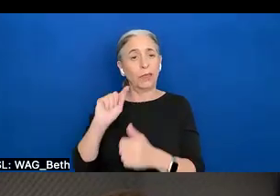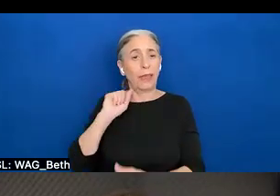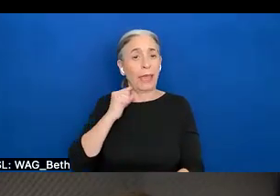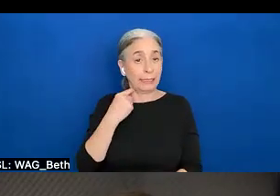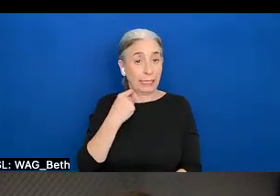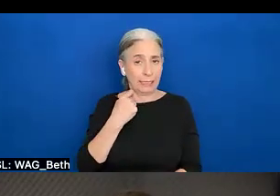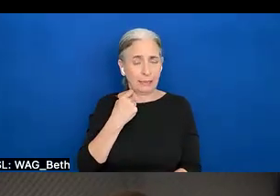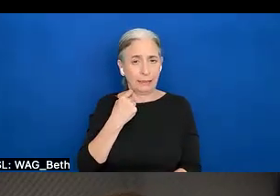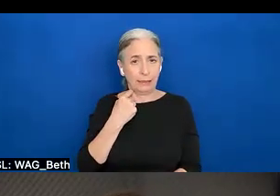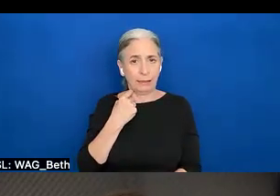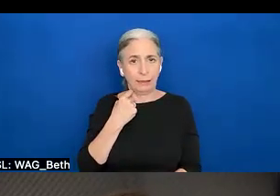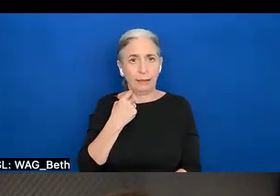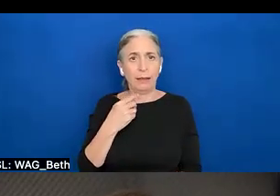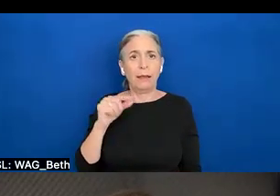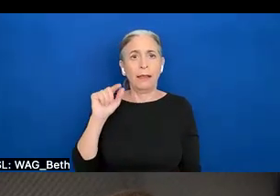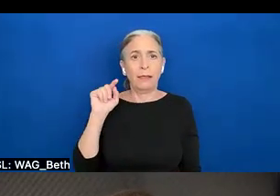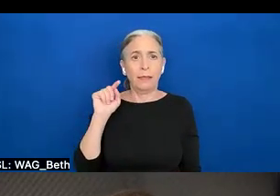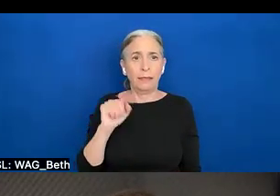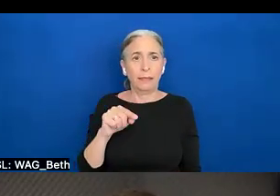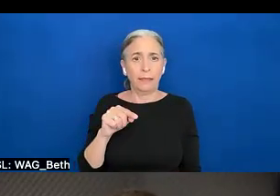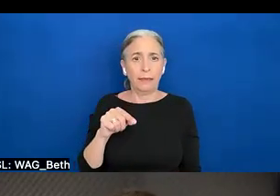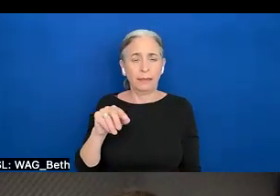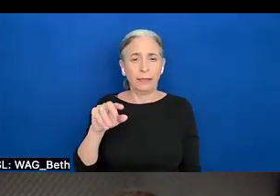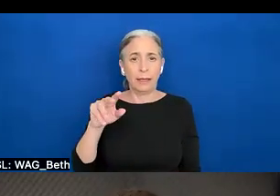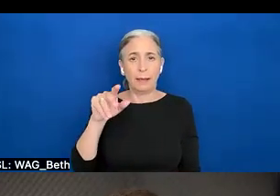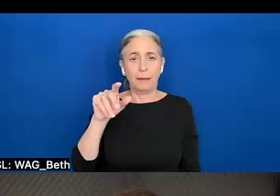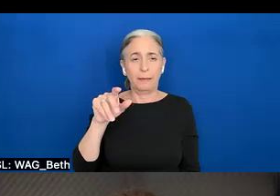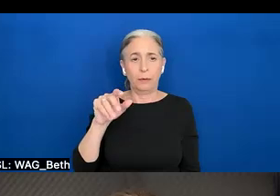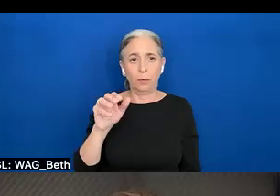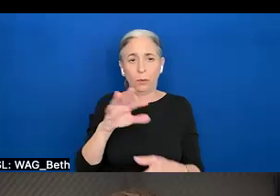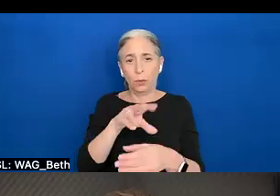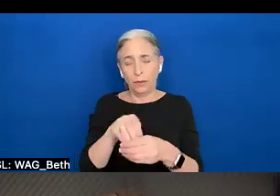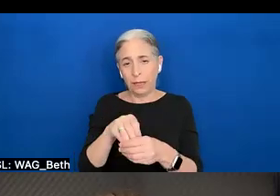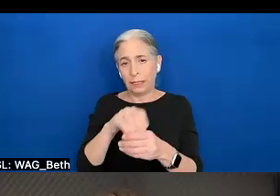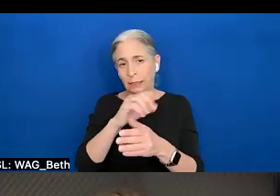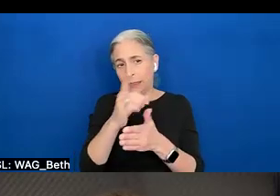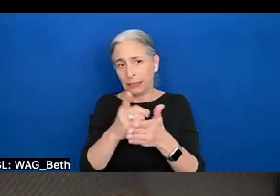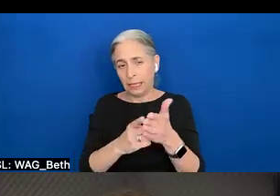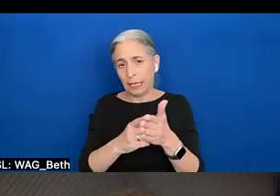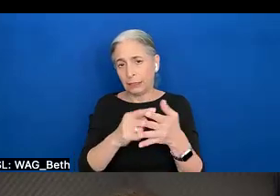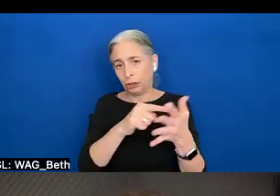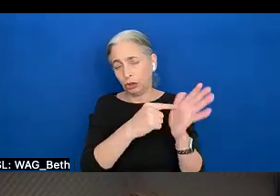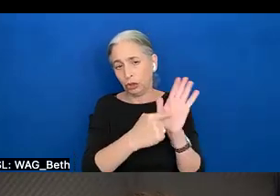And the glyphs panel in InDesign represents all the